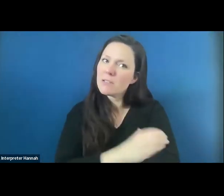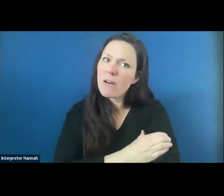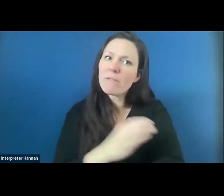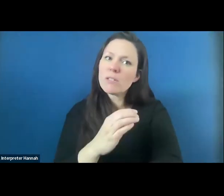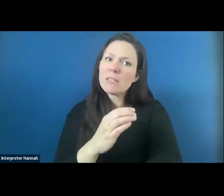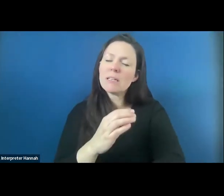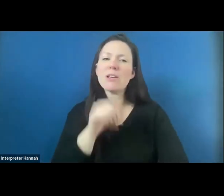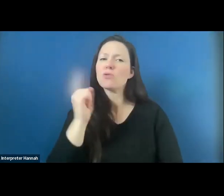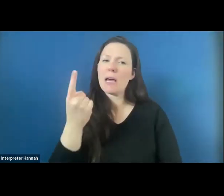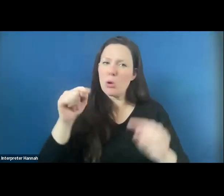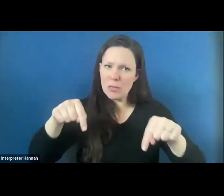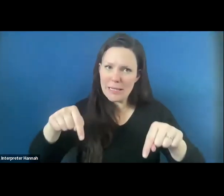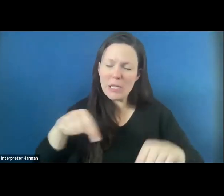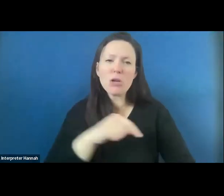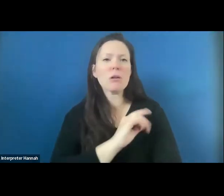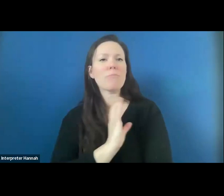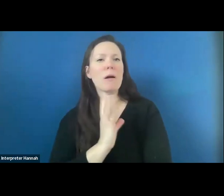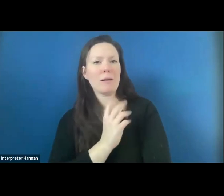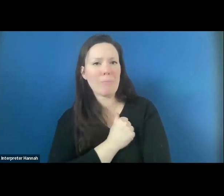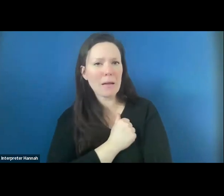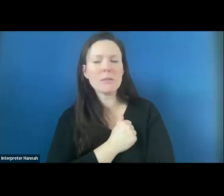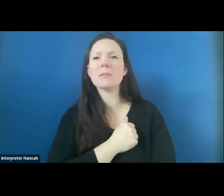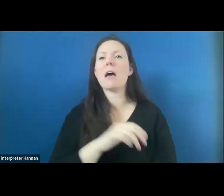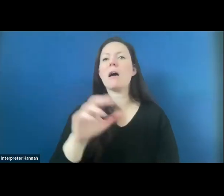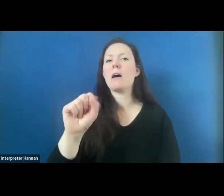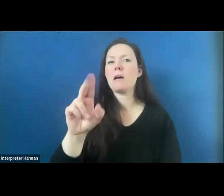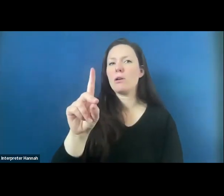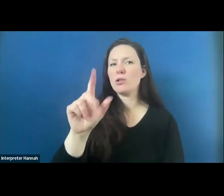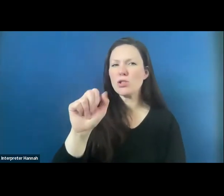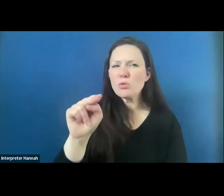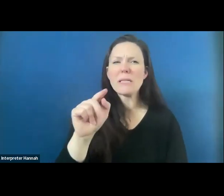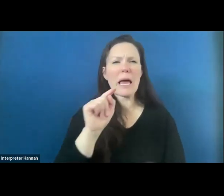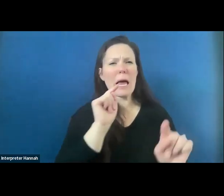Sudan, all over the globe. And, you know, it's really our position that